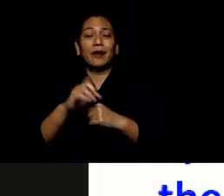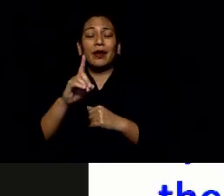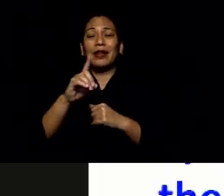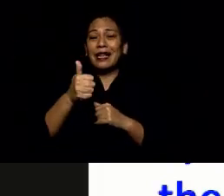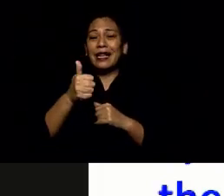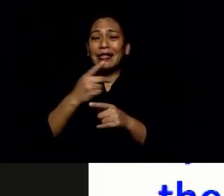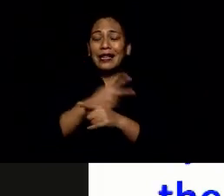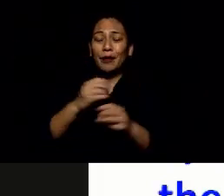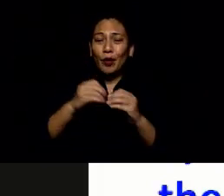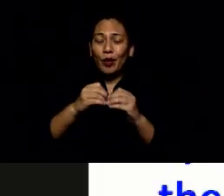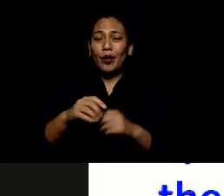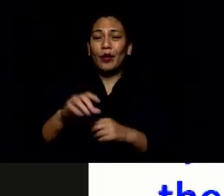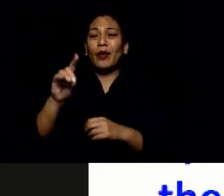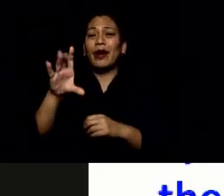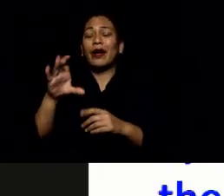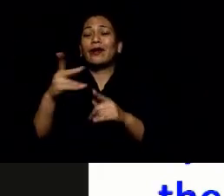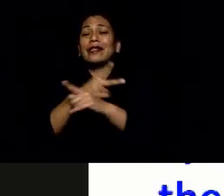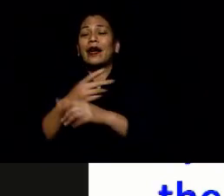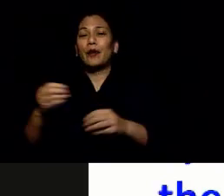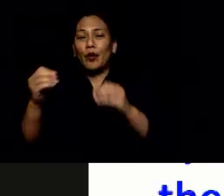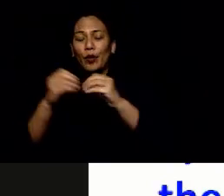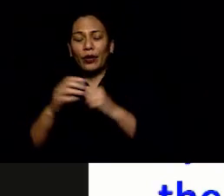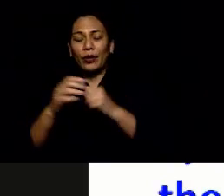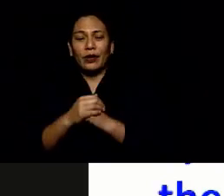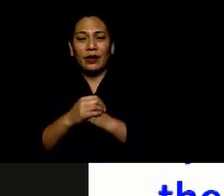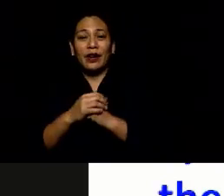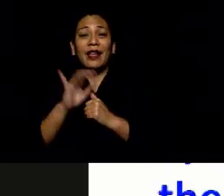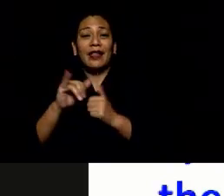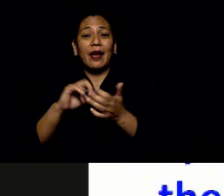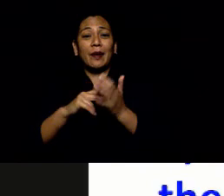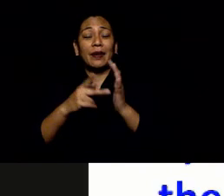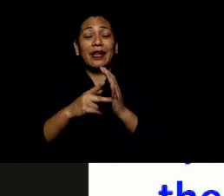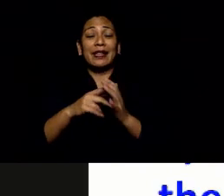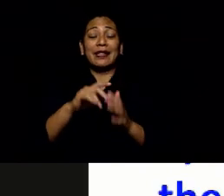And likewise, your 10 times or a hundred times more wealthy.